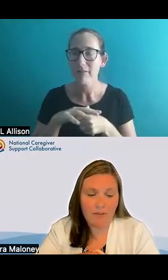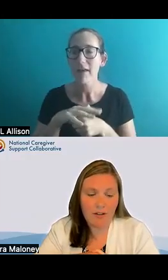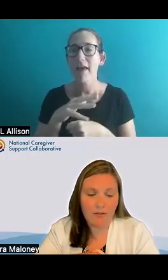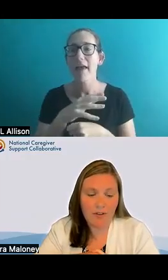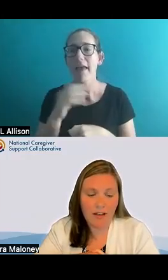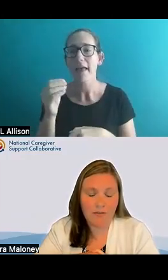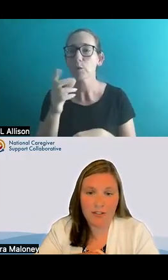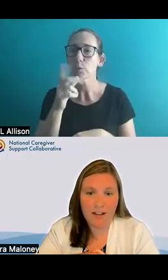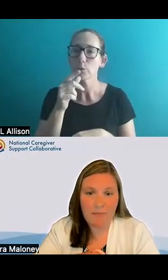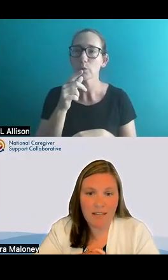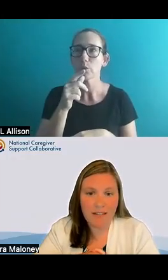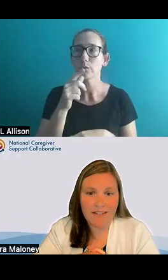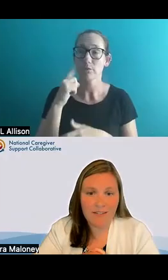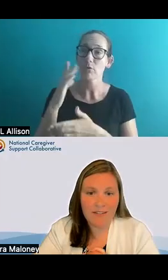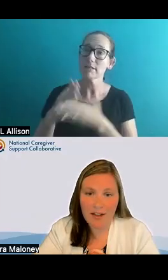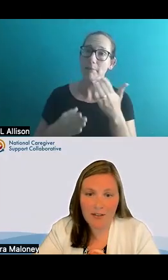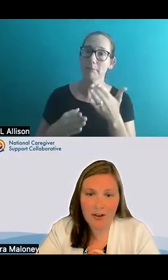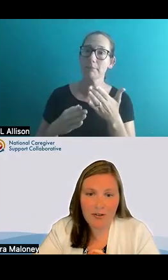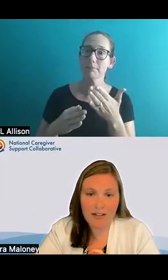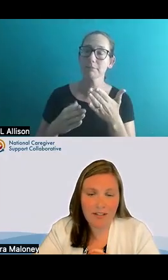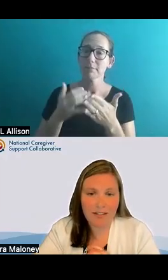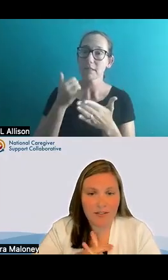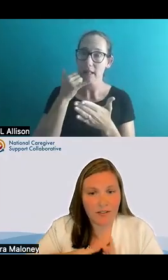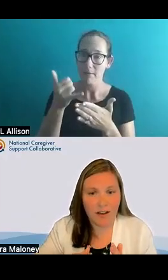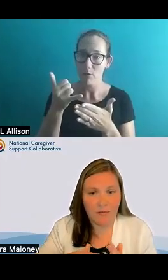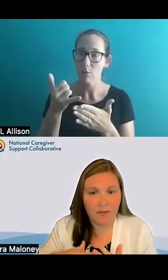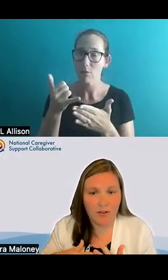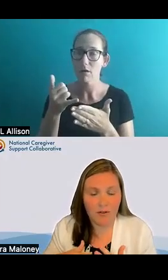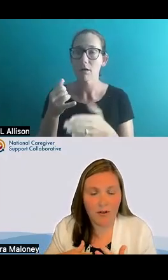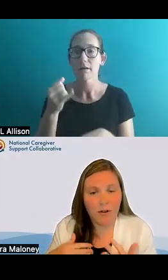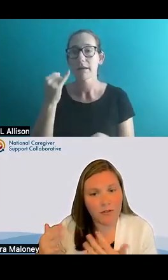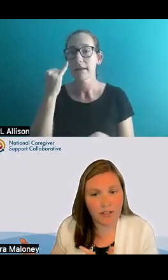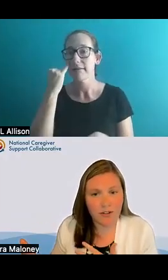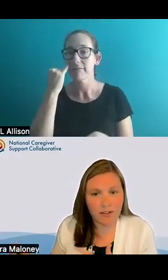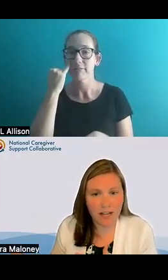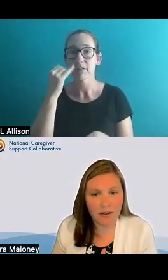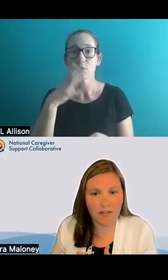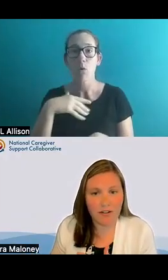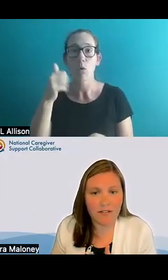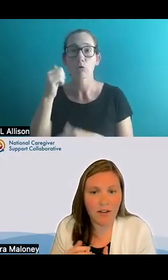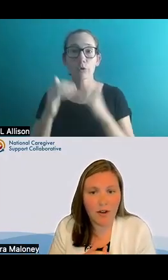you know, for some it's telephone, if it's you know, older adult caregivers